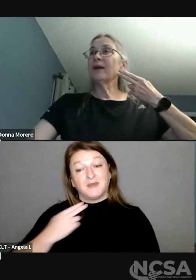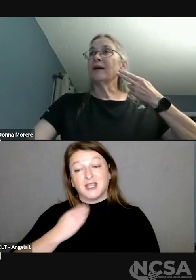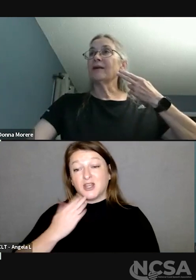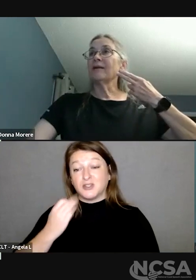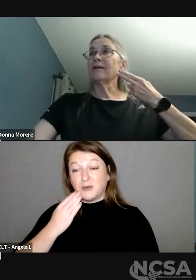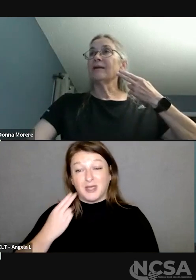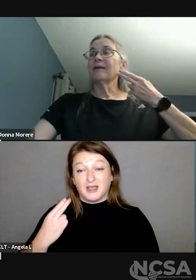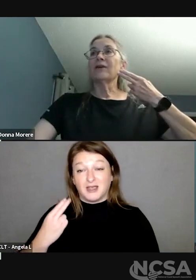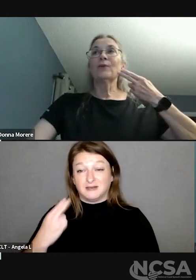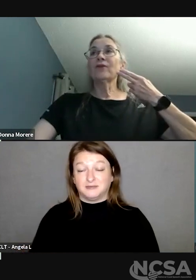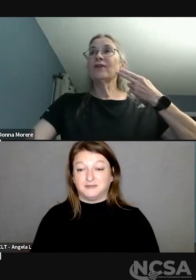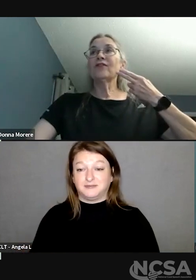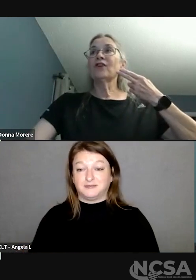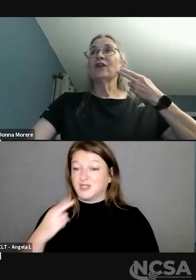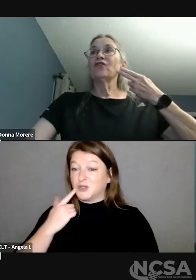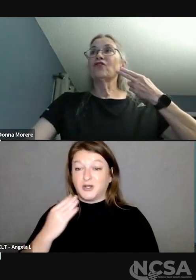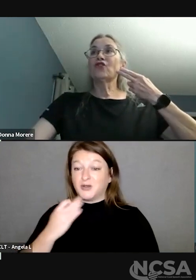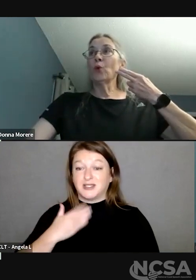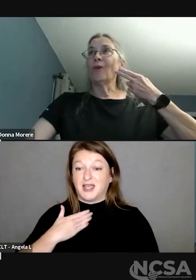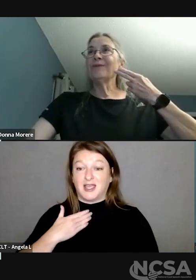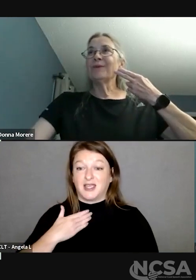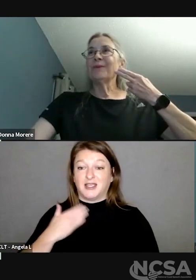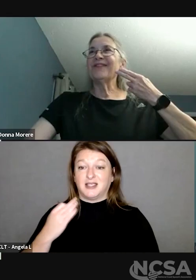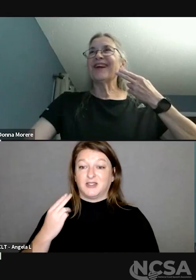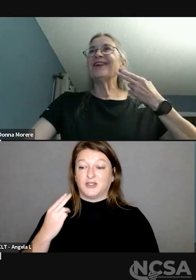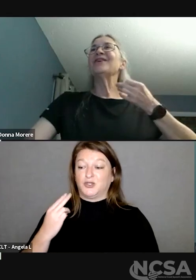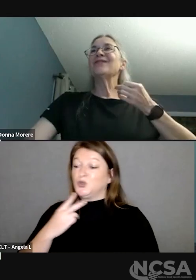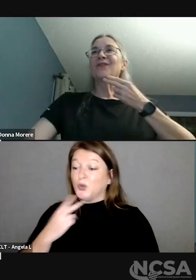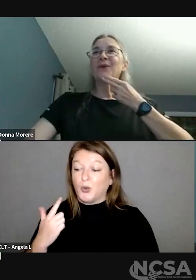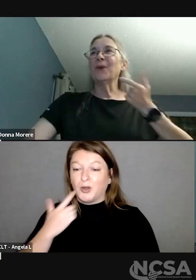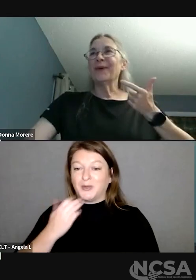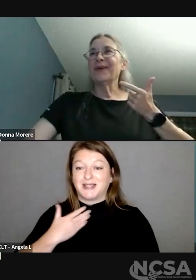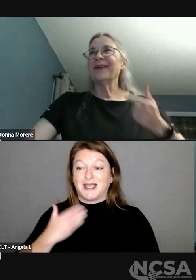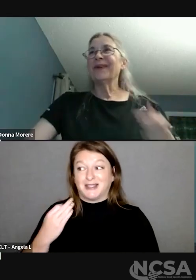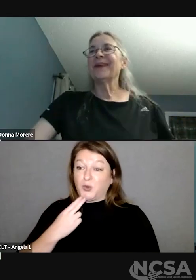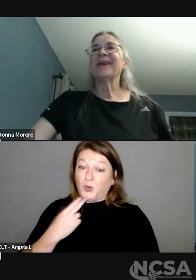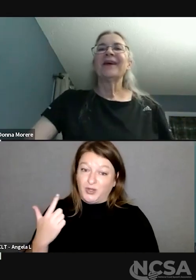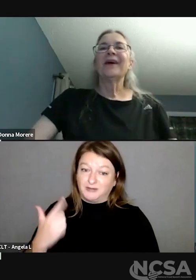but it can also be /k/ cause we don't say /cho͞ol/ we say /sko͞ol/